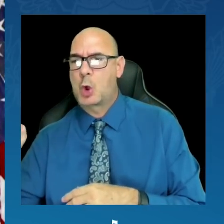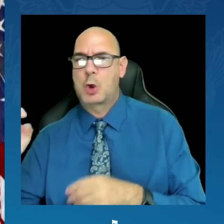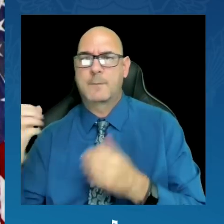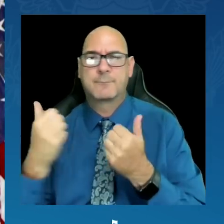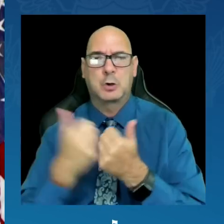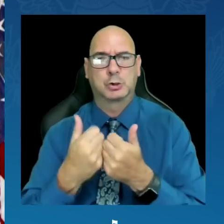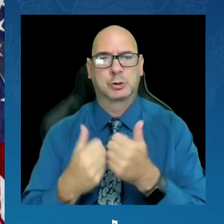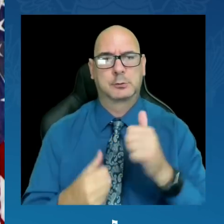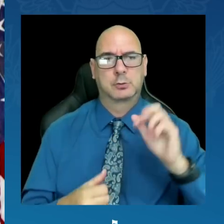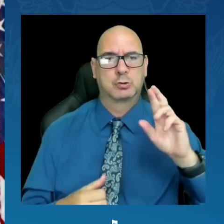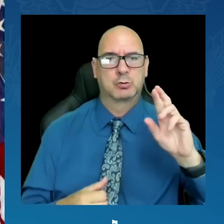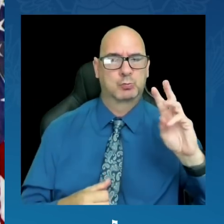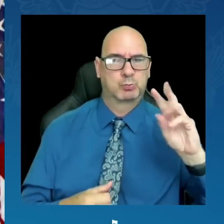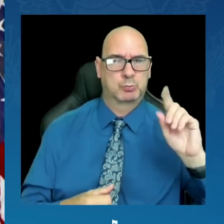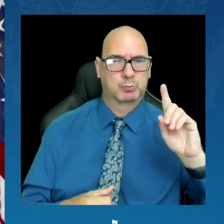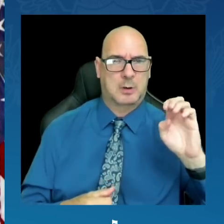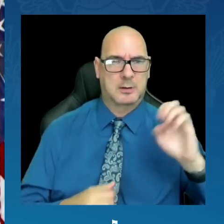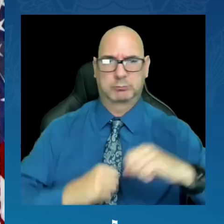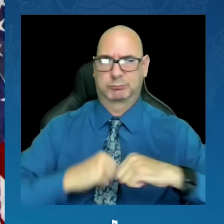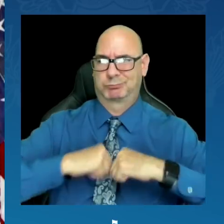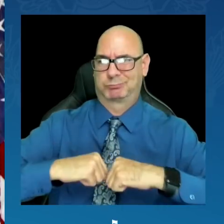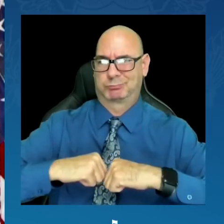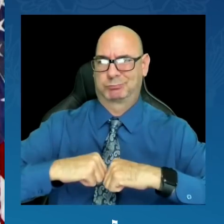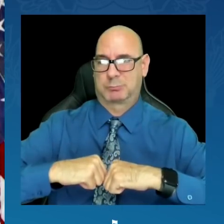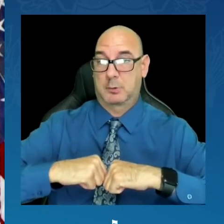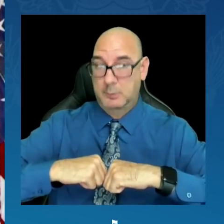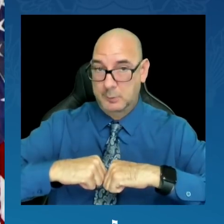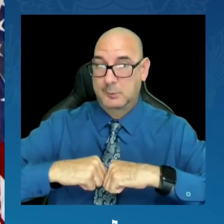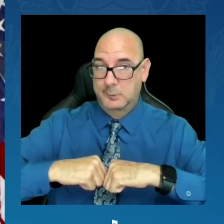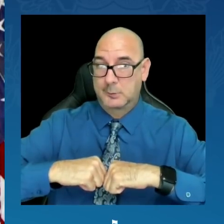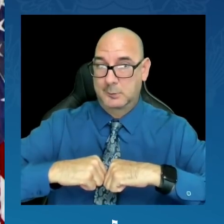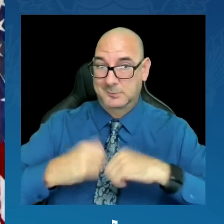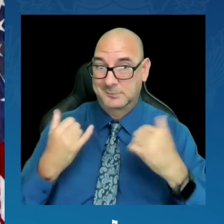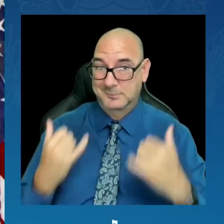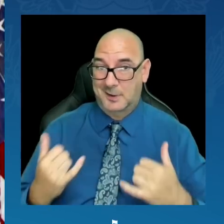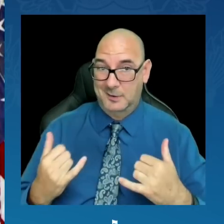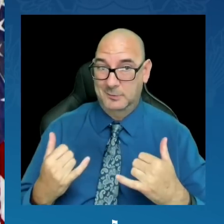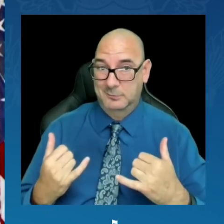Today, as of right now, as of this minute,